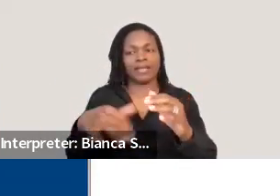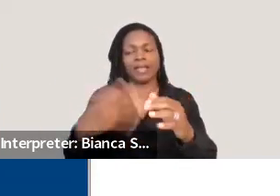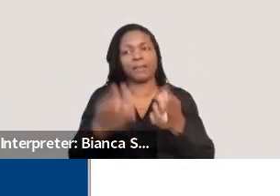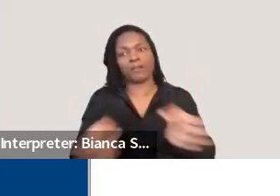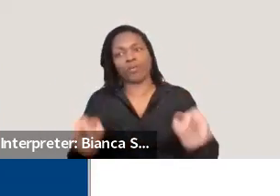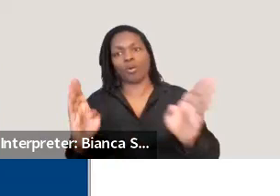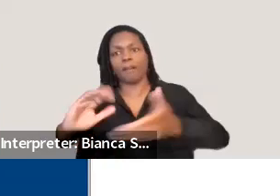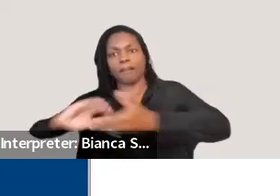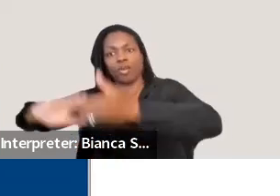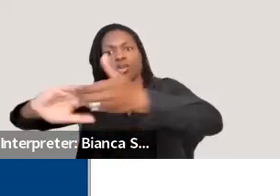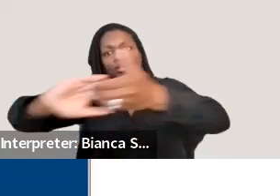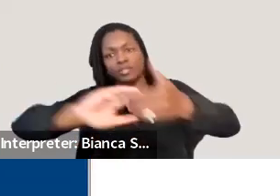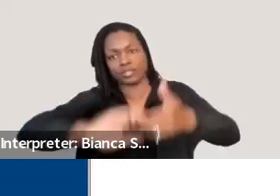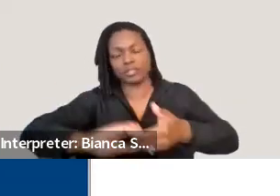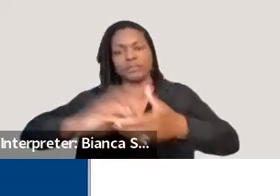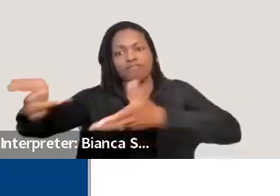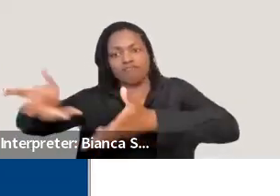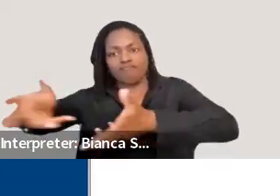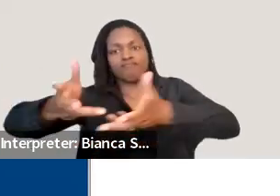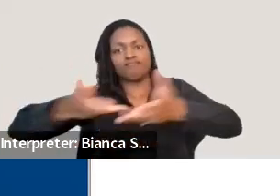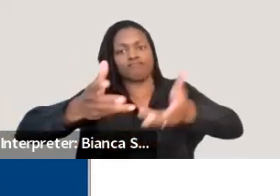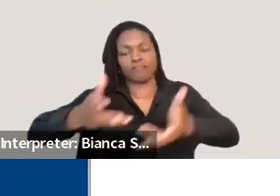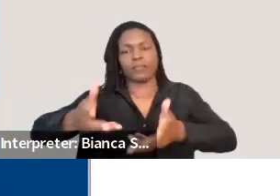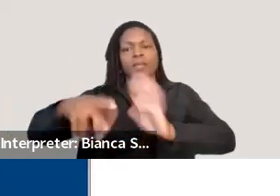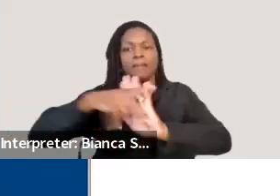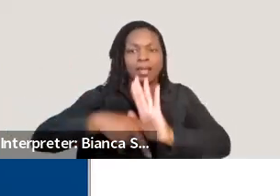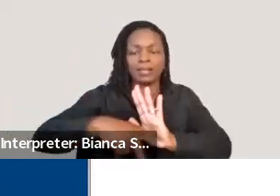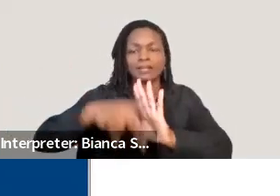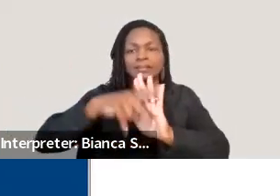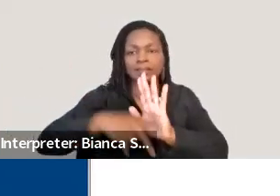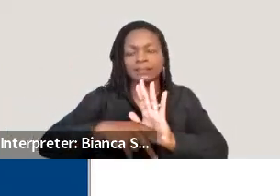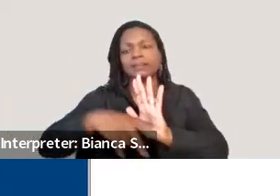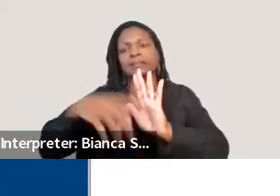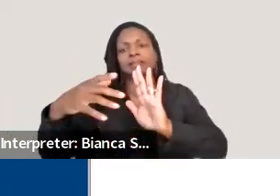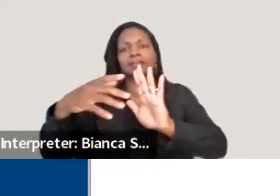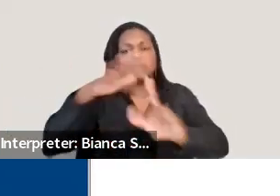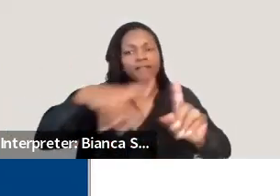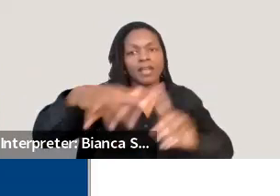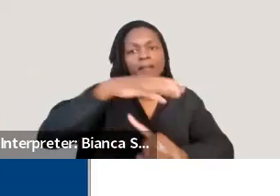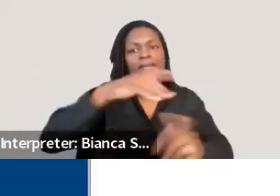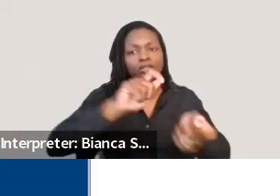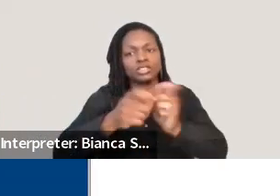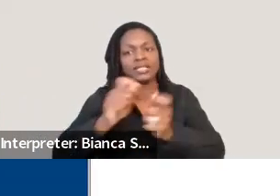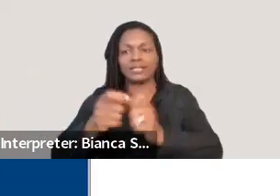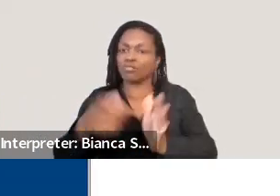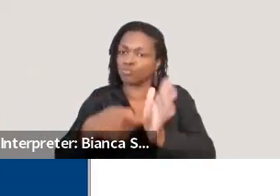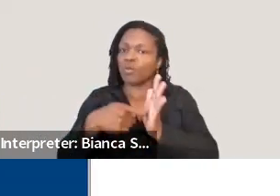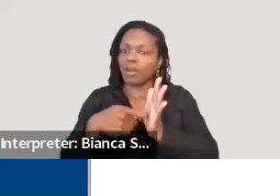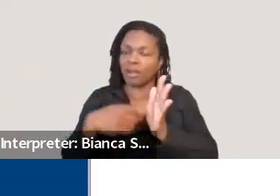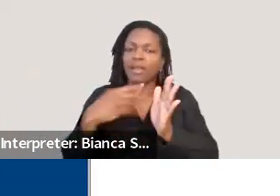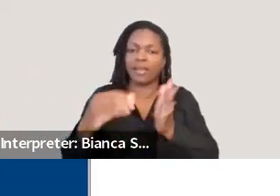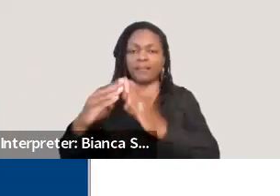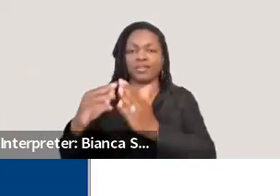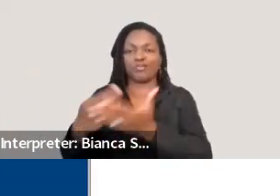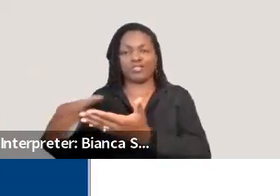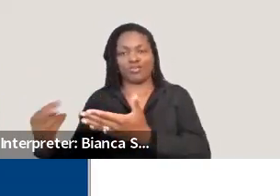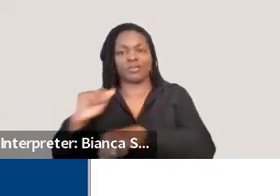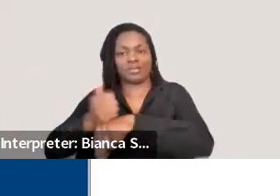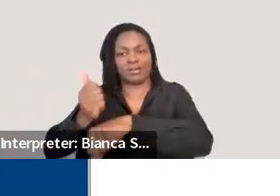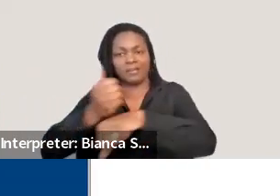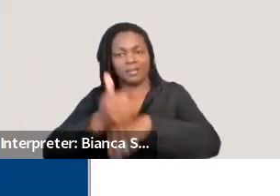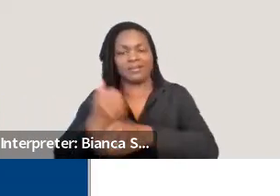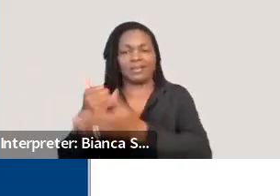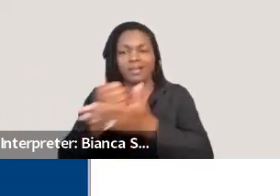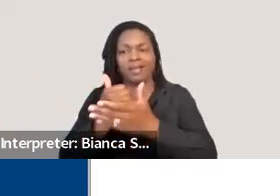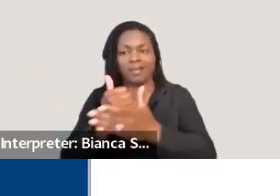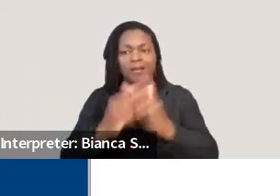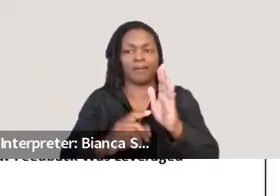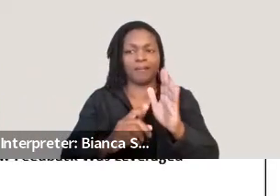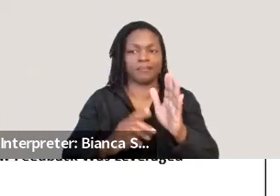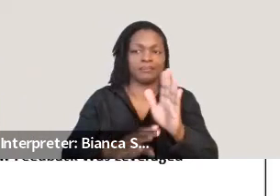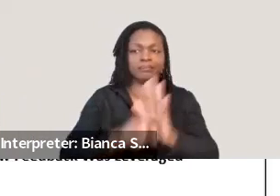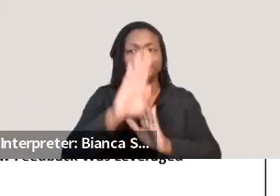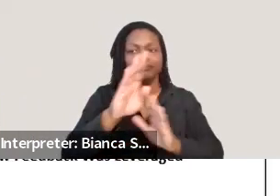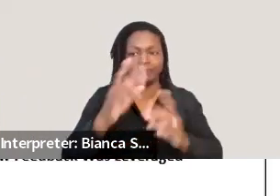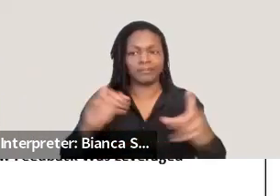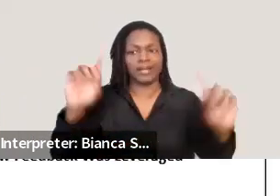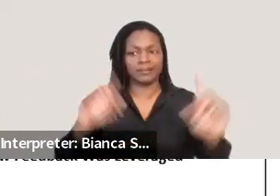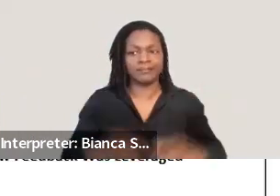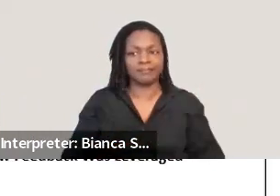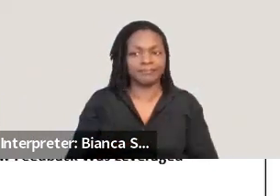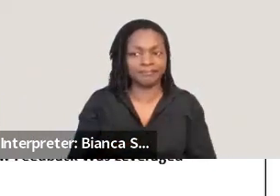The need for policy systems and environmental changes and alignment of community resources towards shared goals. Next slide, please.